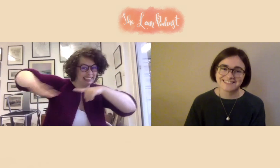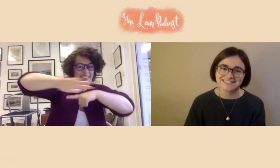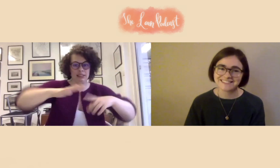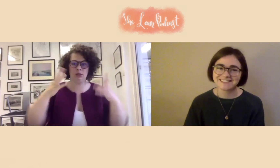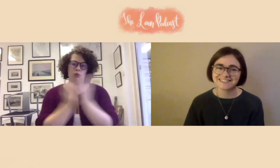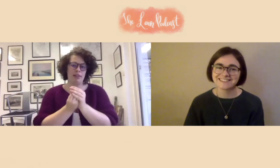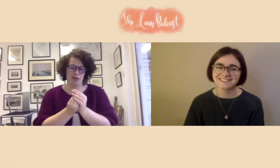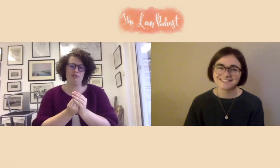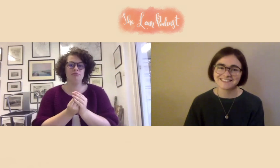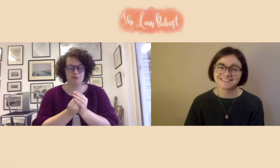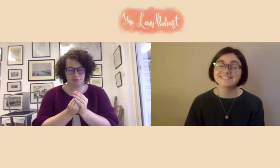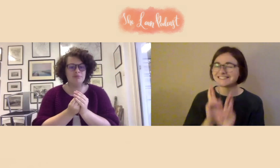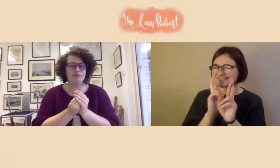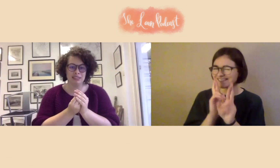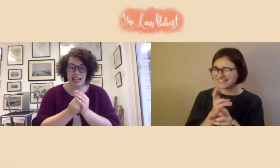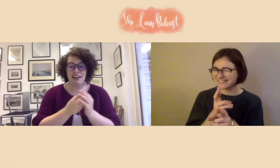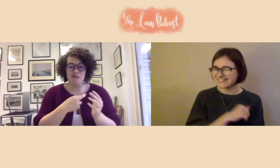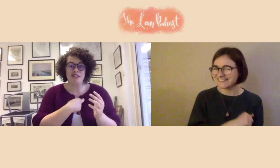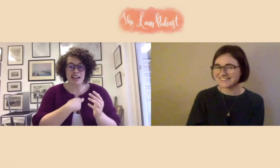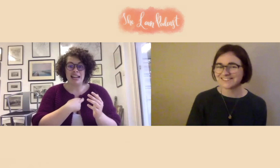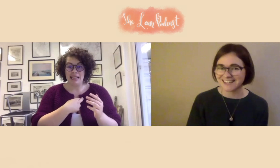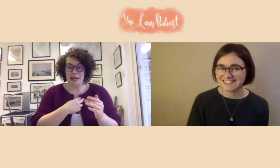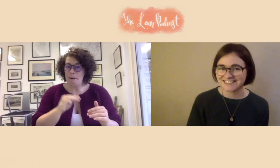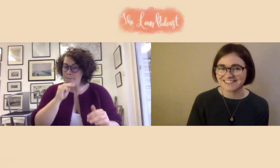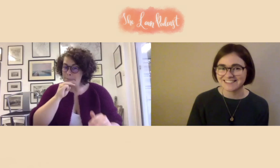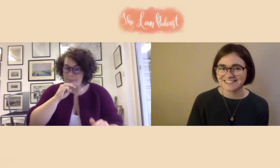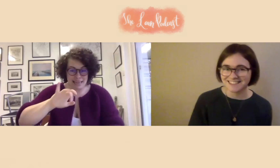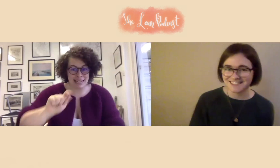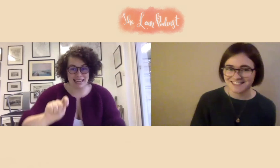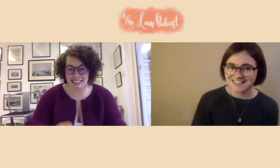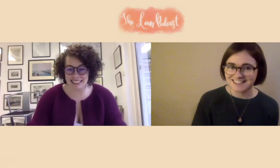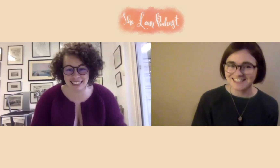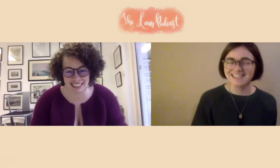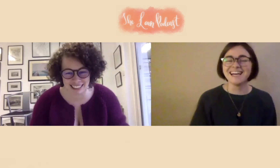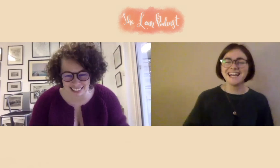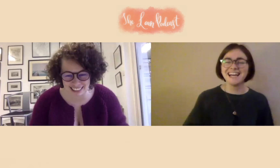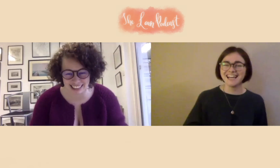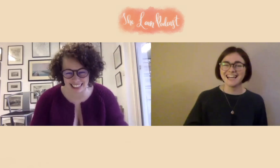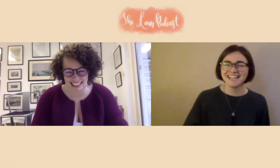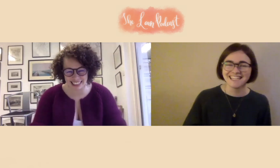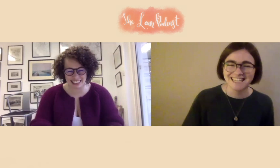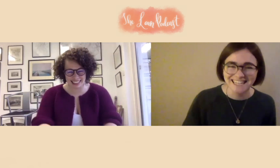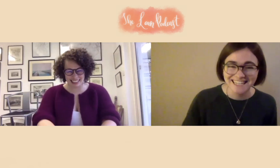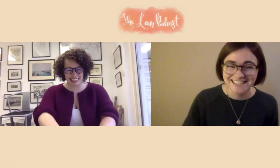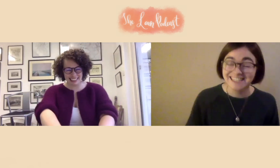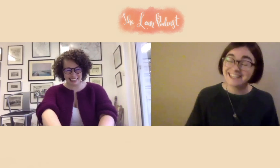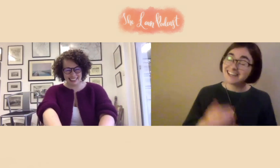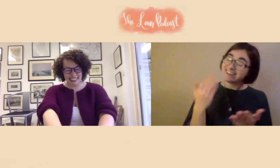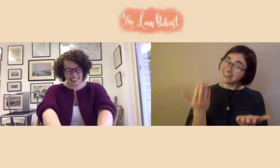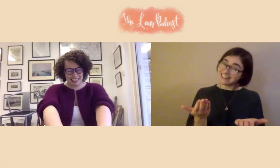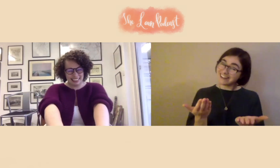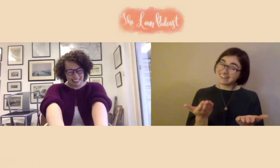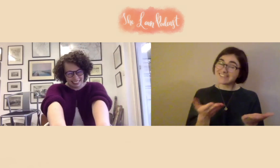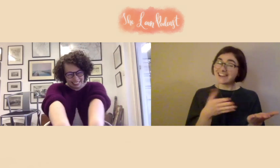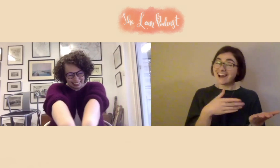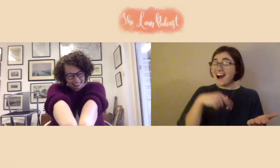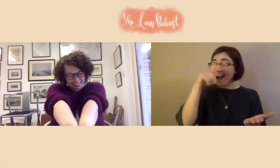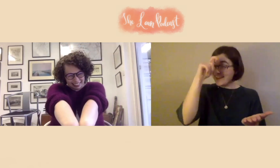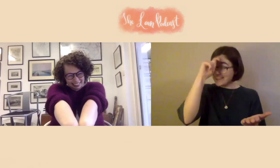Exactly, on brand. And you know, and we mean us. Absolutely, mean us. We do. And I think, now's perfect time